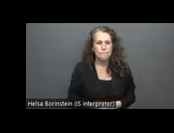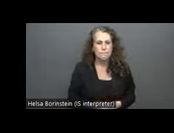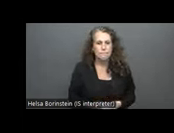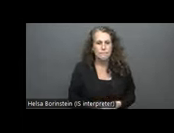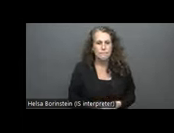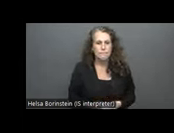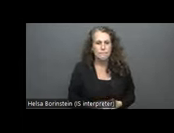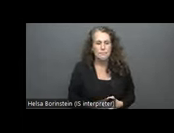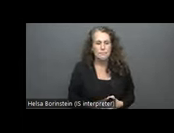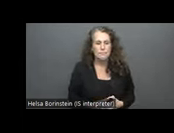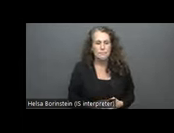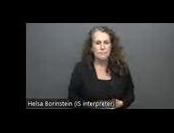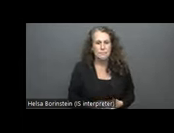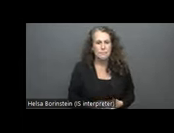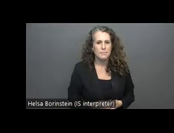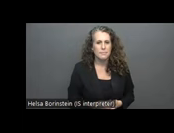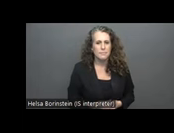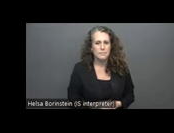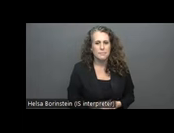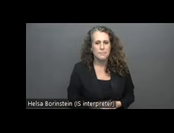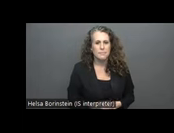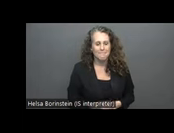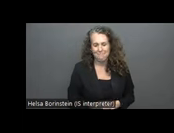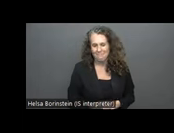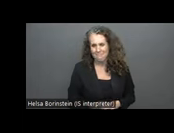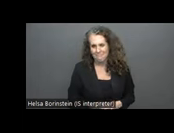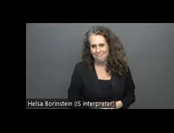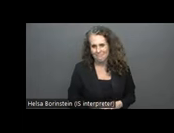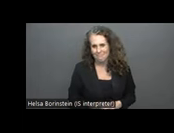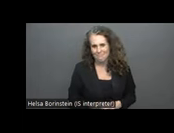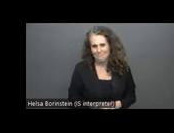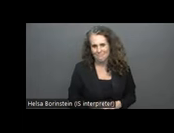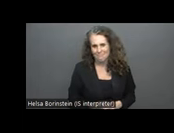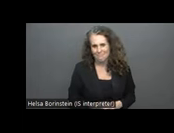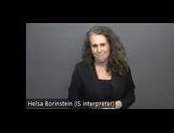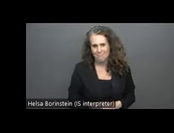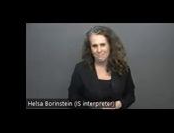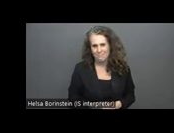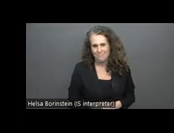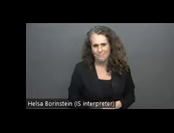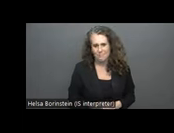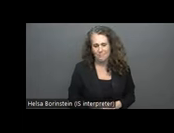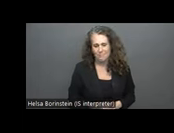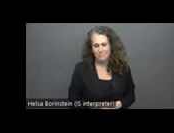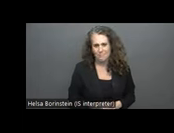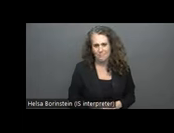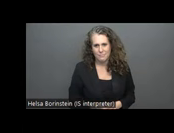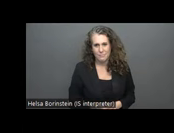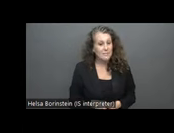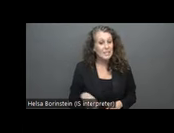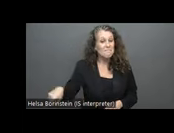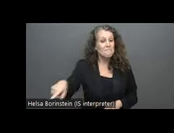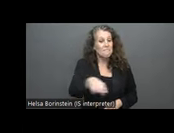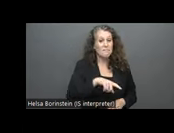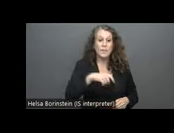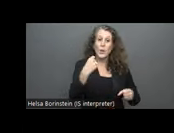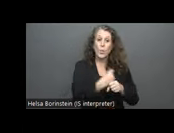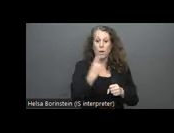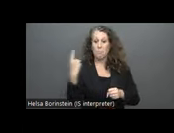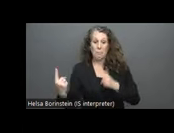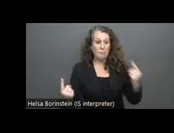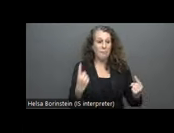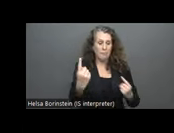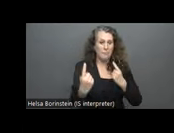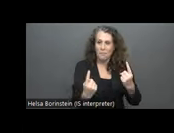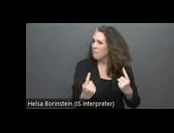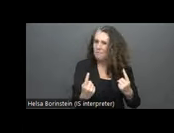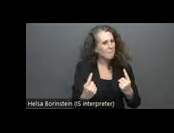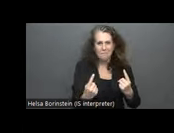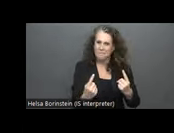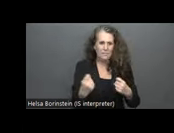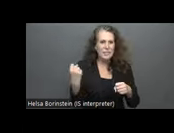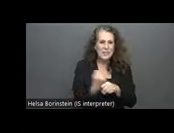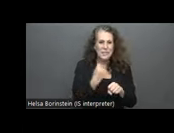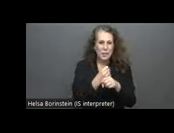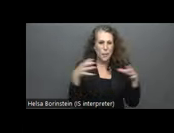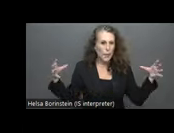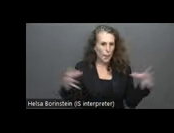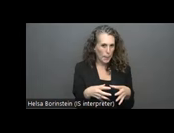able to see these guys to show you that 14:53:44 that will see this organizational